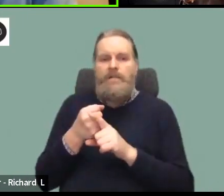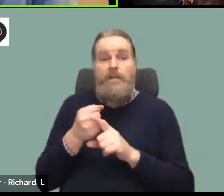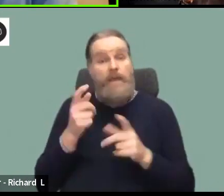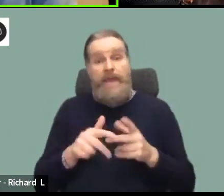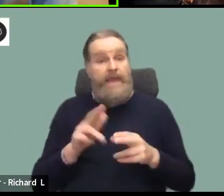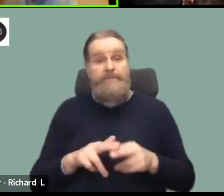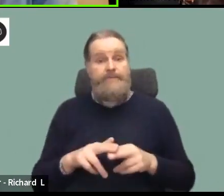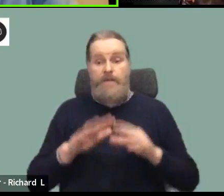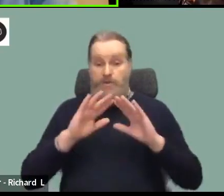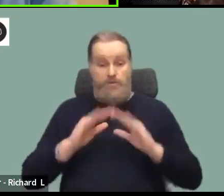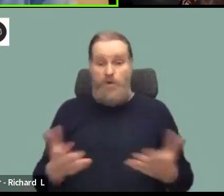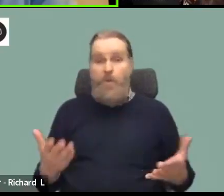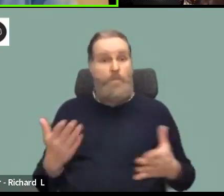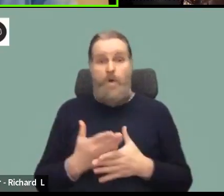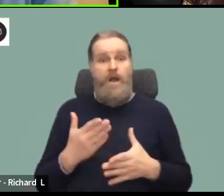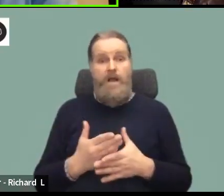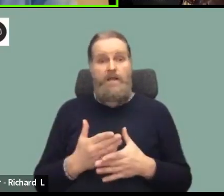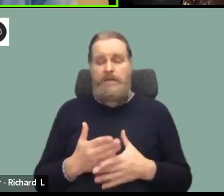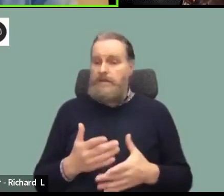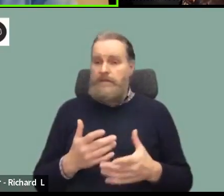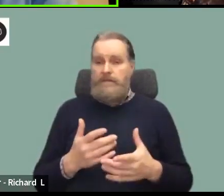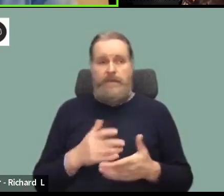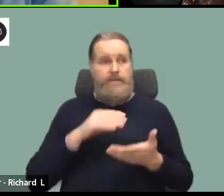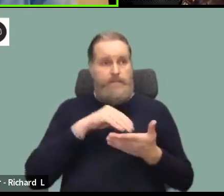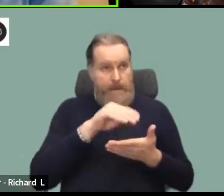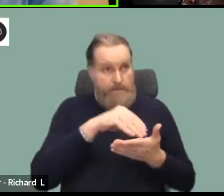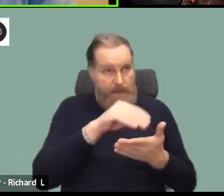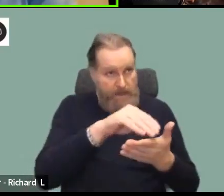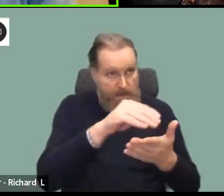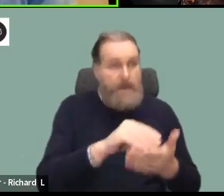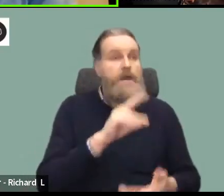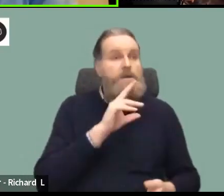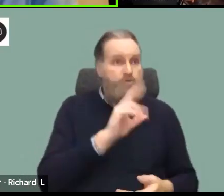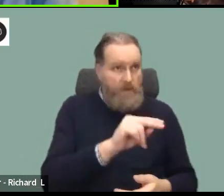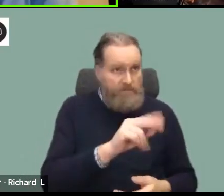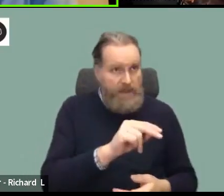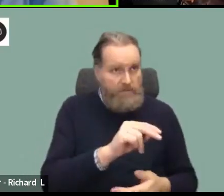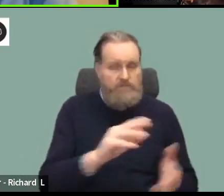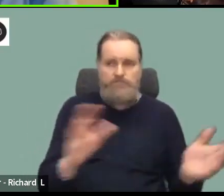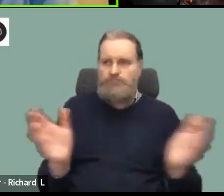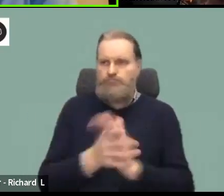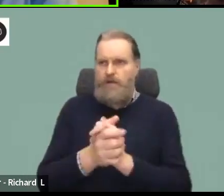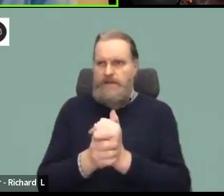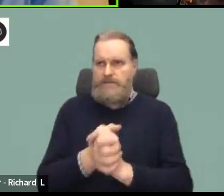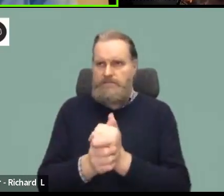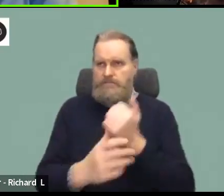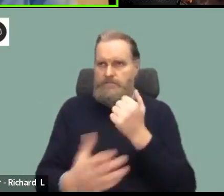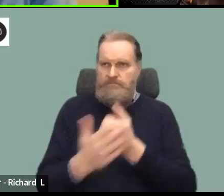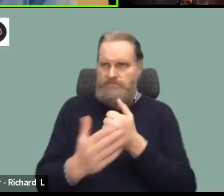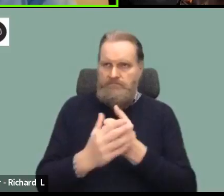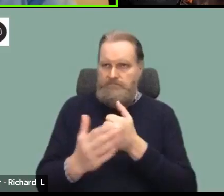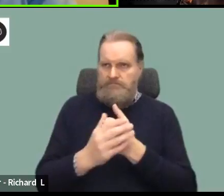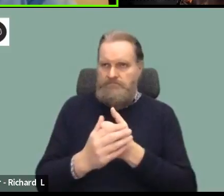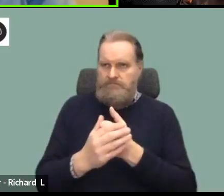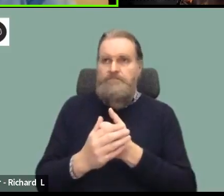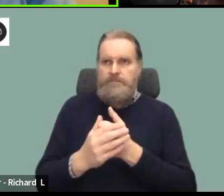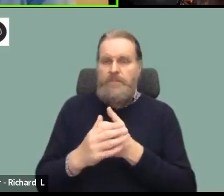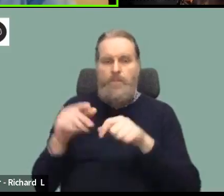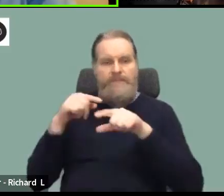and asks, less. of members members. Now, if it doesn't work. And we still do not get any pain And we still do not get any pay, of course, it may well be that people say we need to escalate all of this and do something